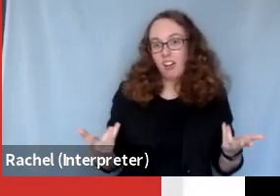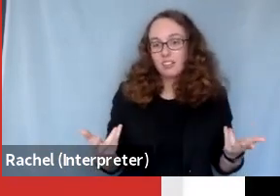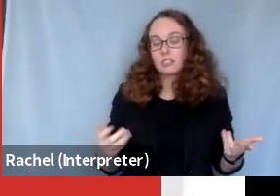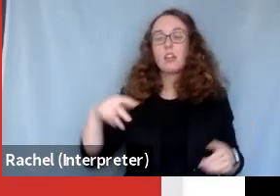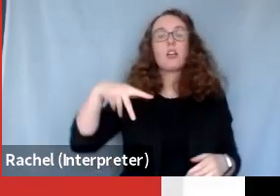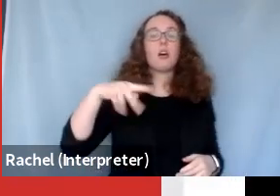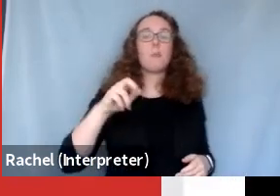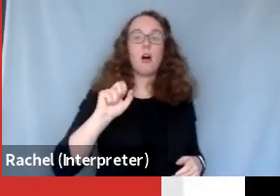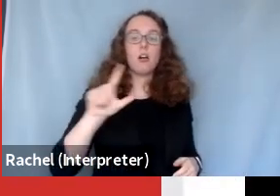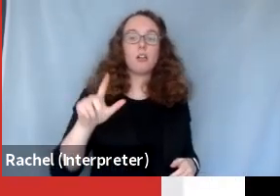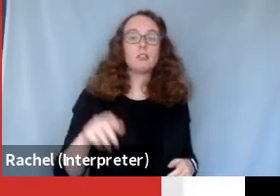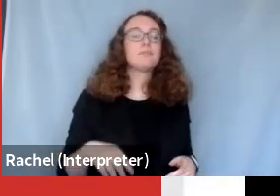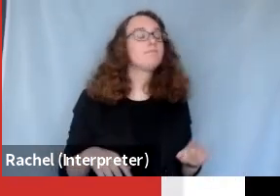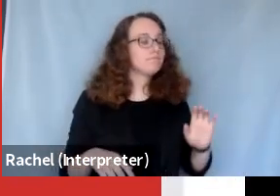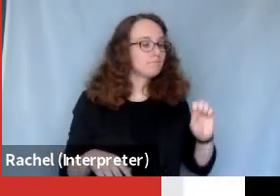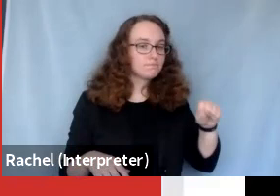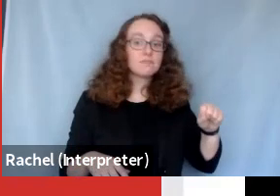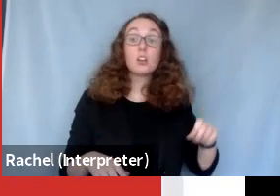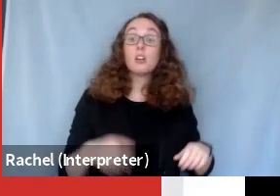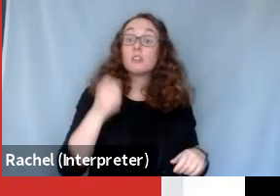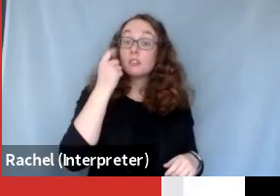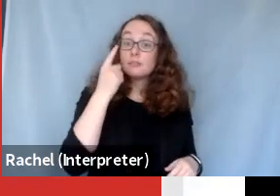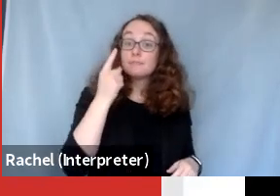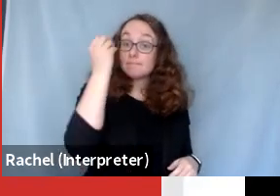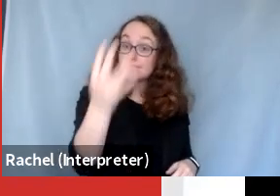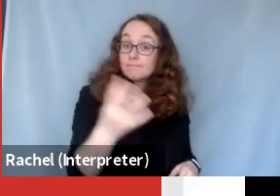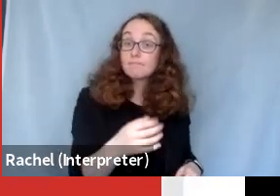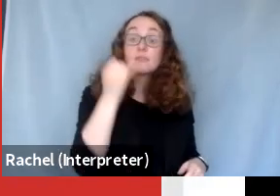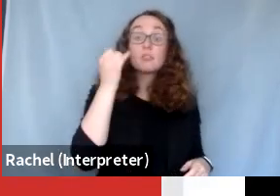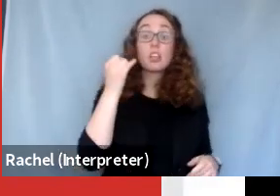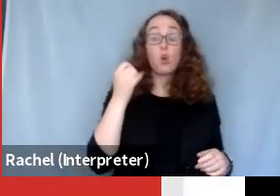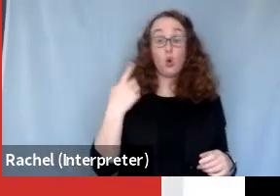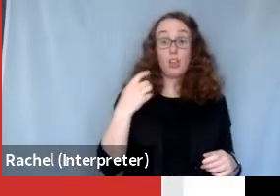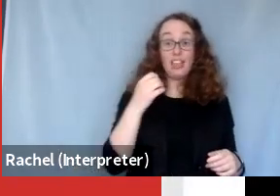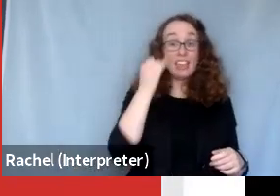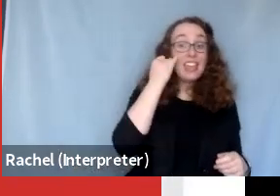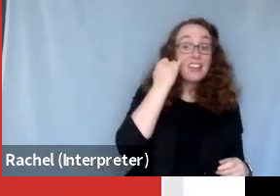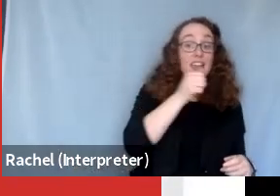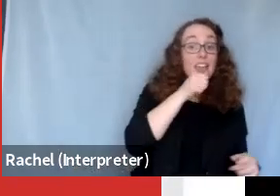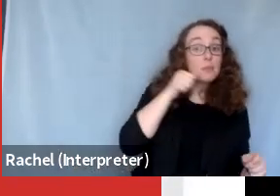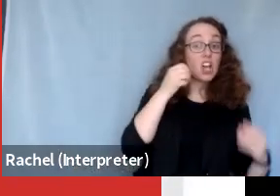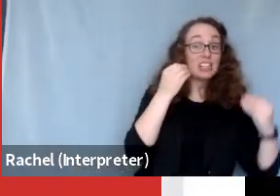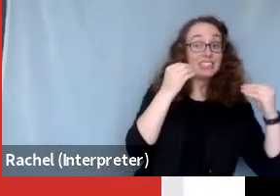we price match Amazon so if you see it at Amazon for 30 dollars or we're selling it for 40. we will price match that